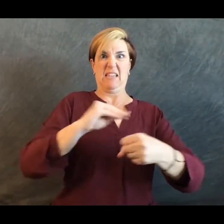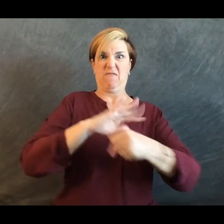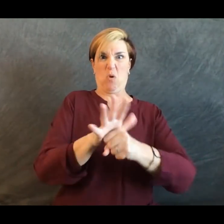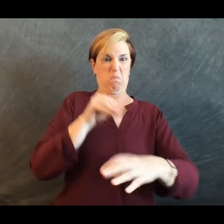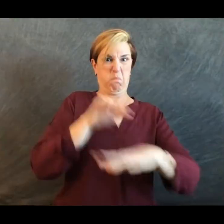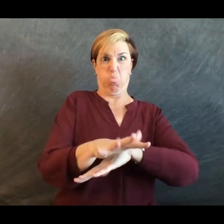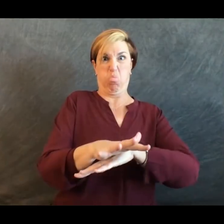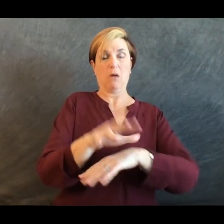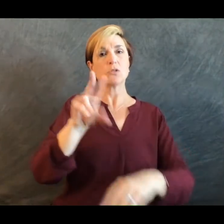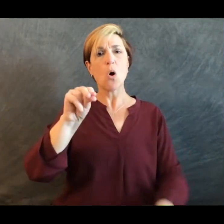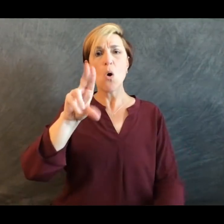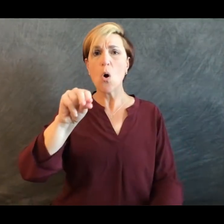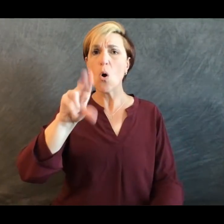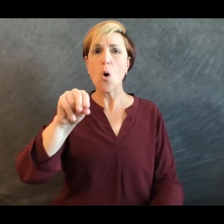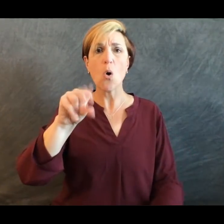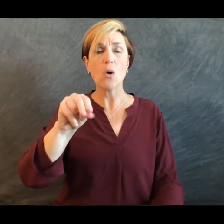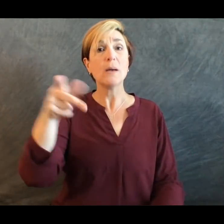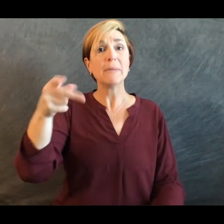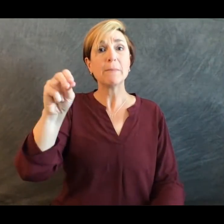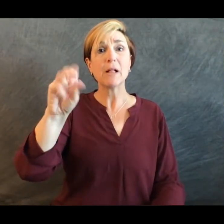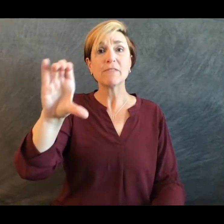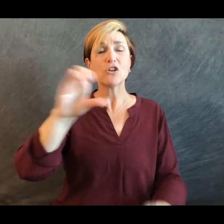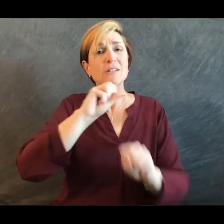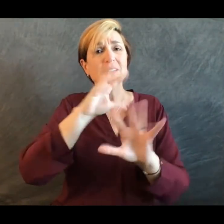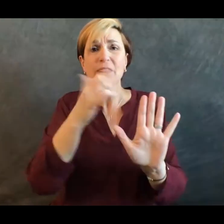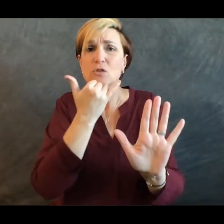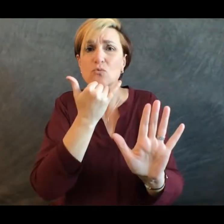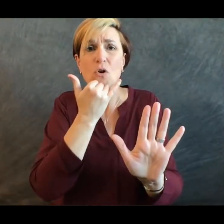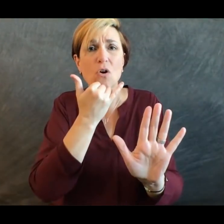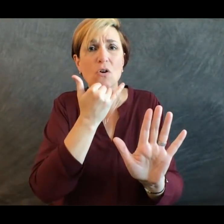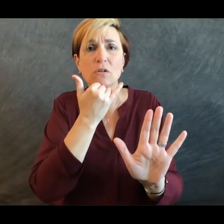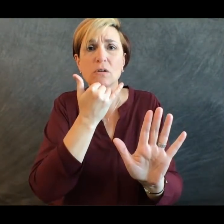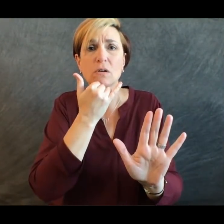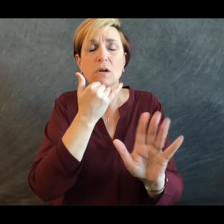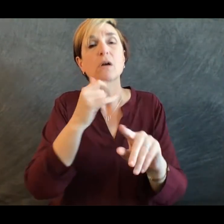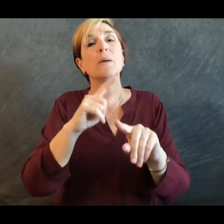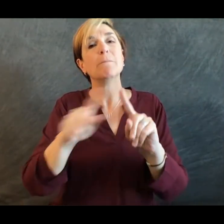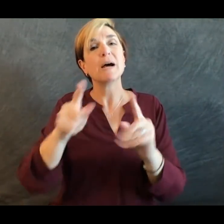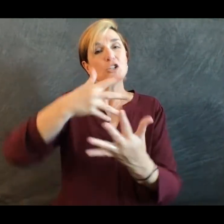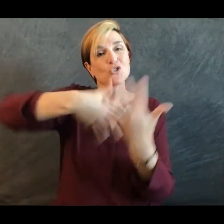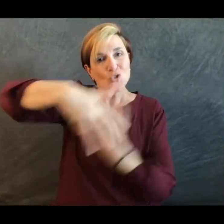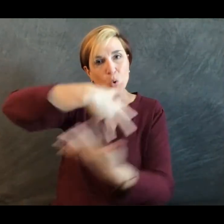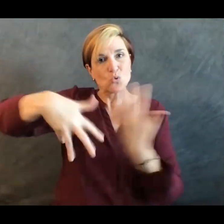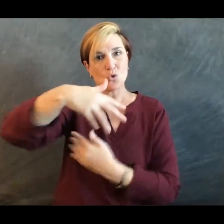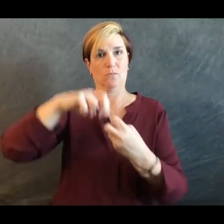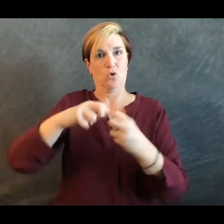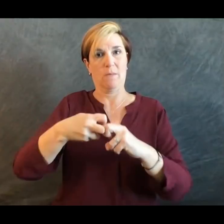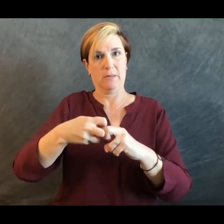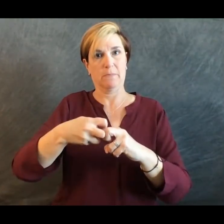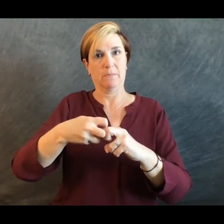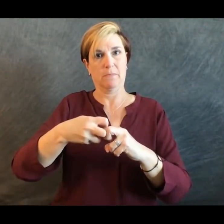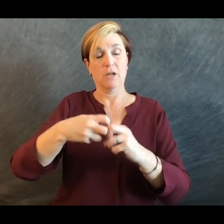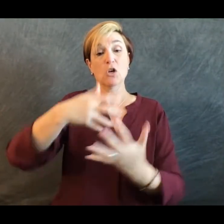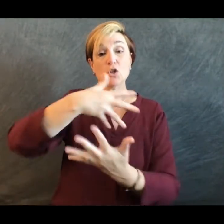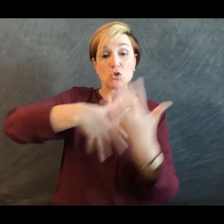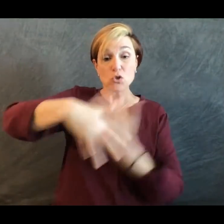nothing inherently wrong with you but they are socially predisposed to coronavirus dispose your exposure and to have a higher incidence of the very